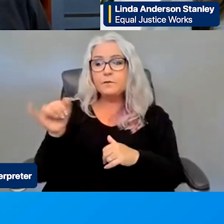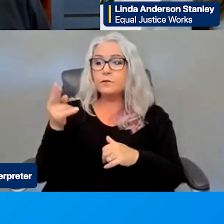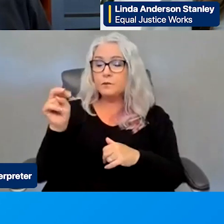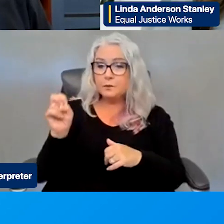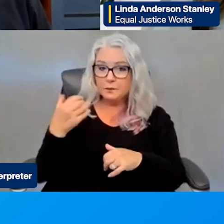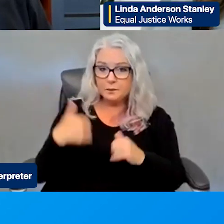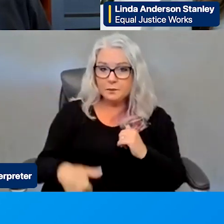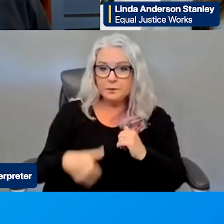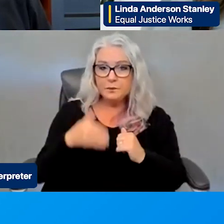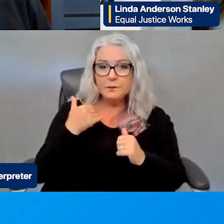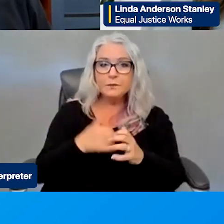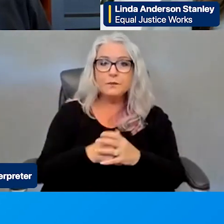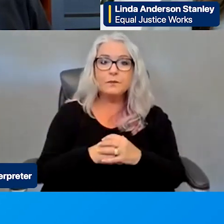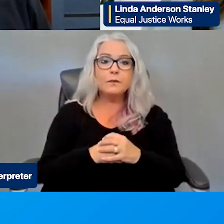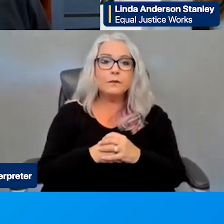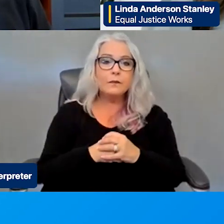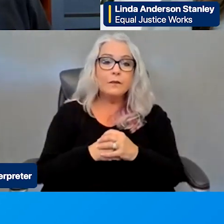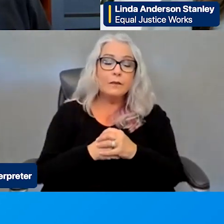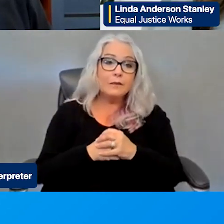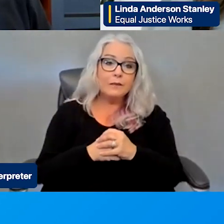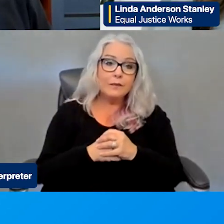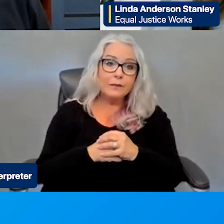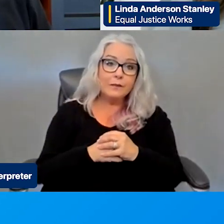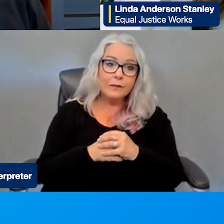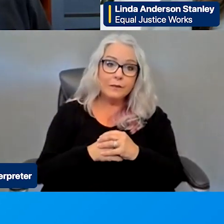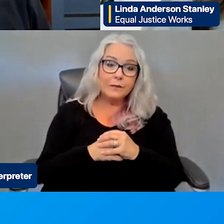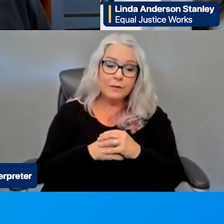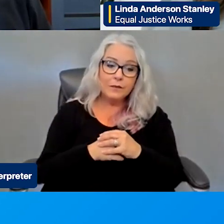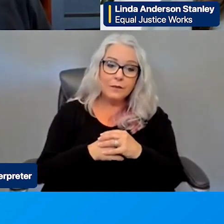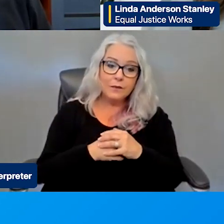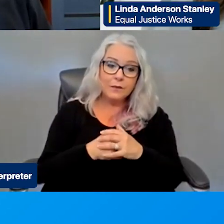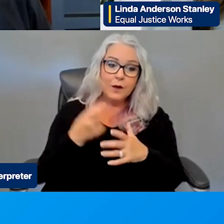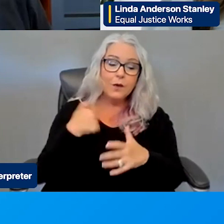so this gives you an opportunity to really expand on some of what you said.